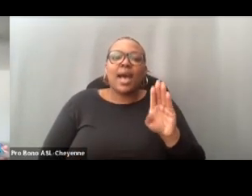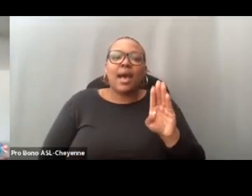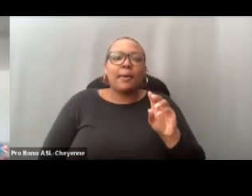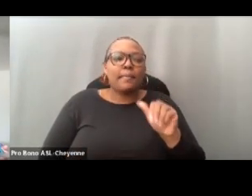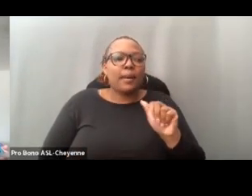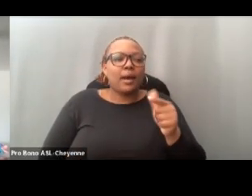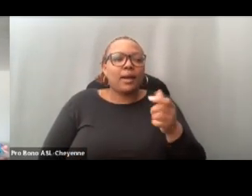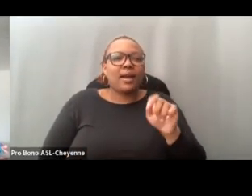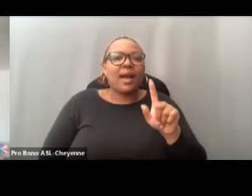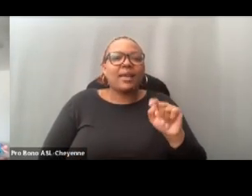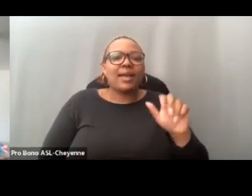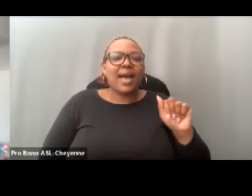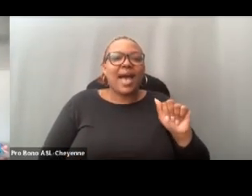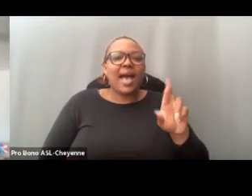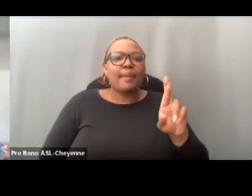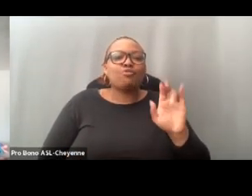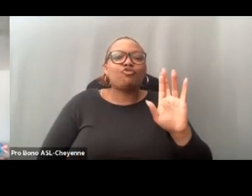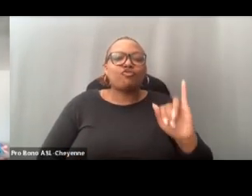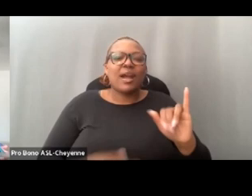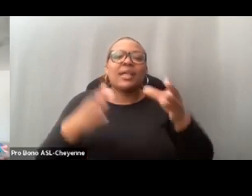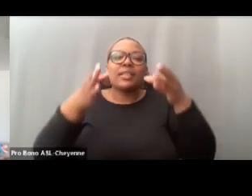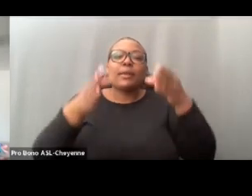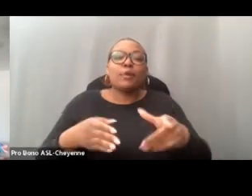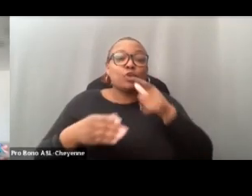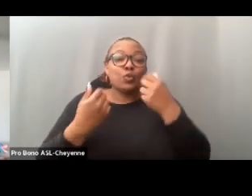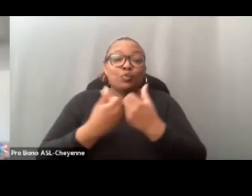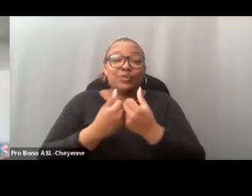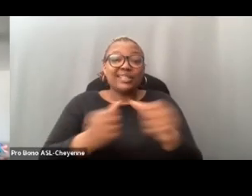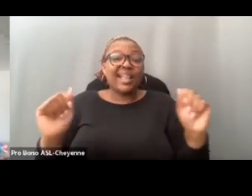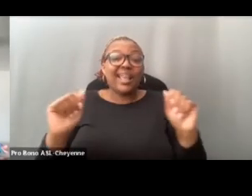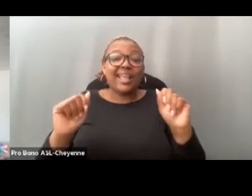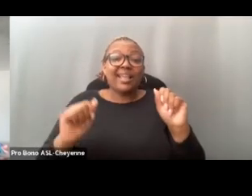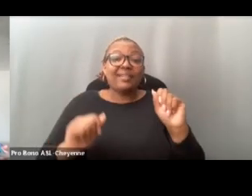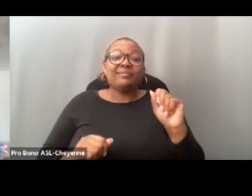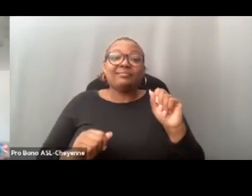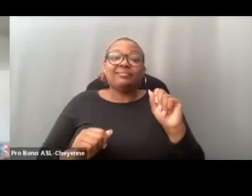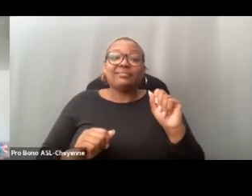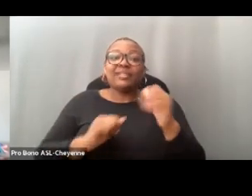who is the person who saved Timbuktu's very precious,